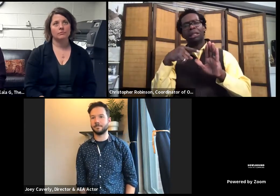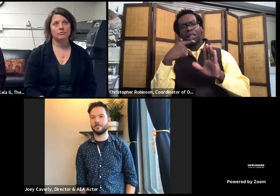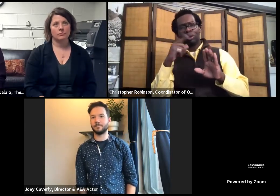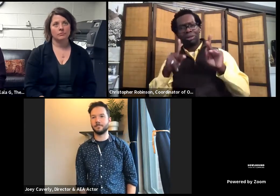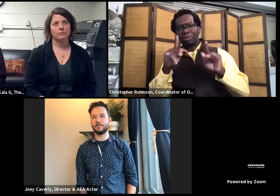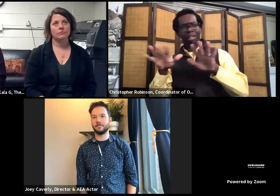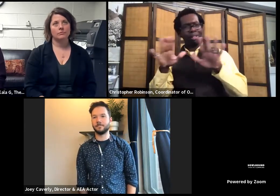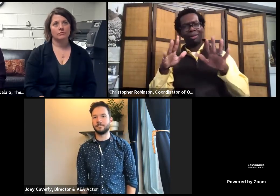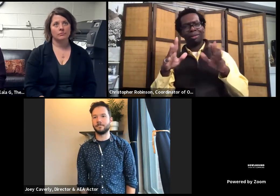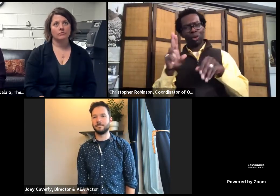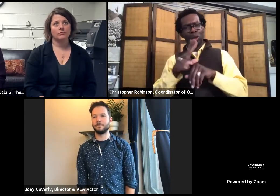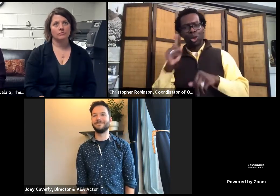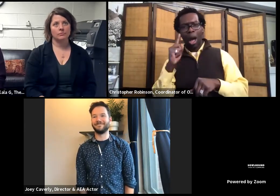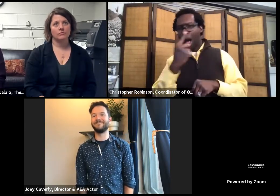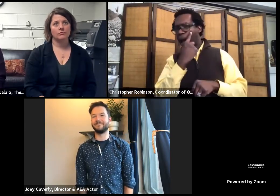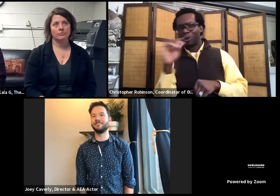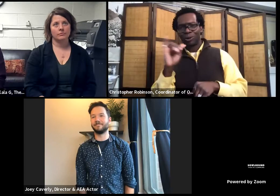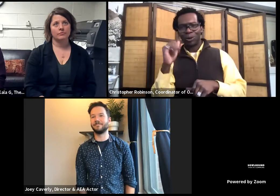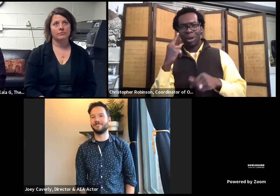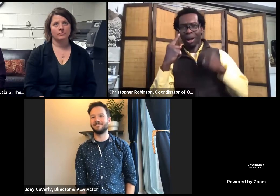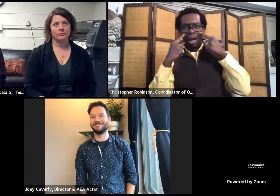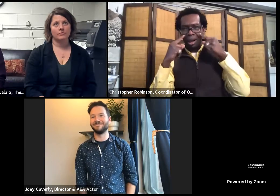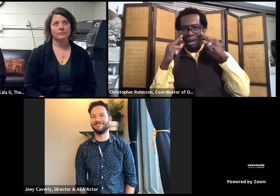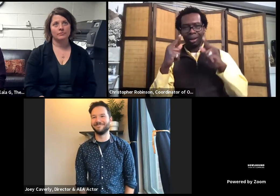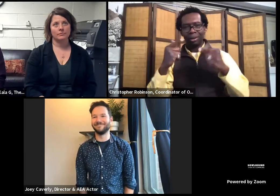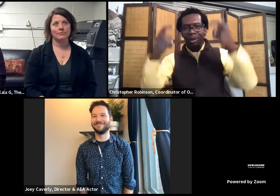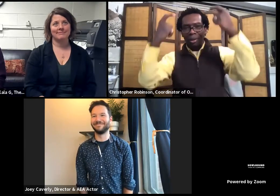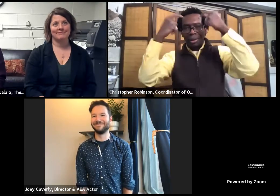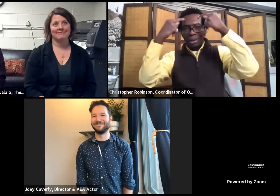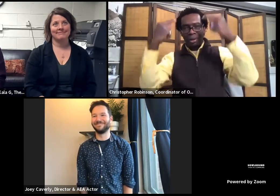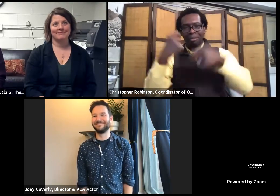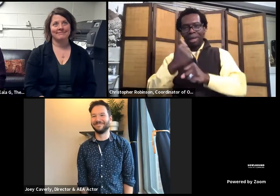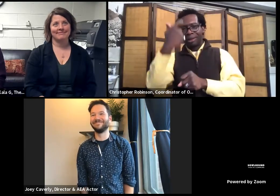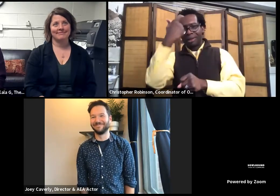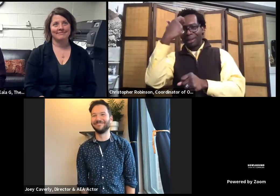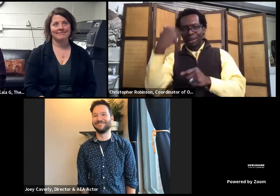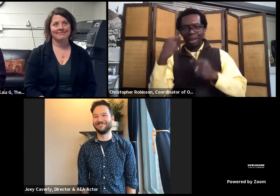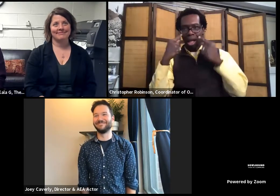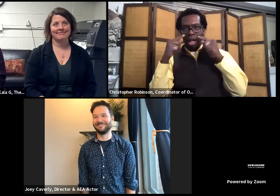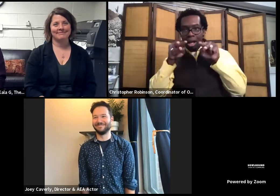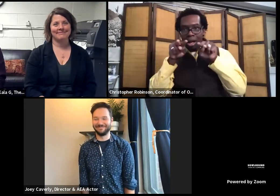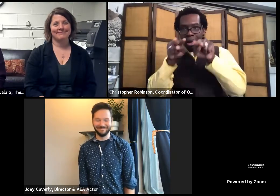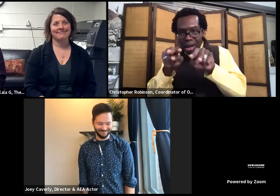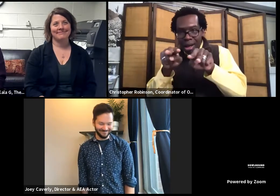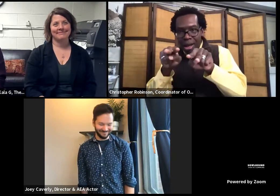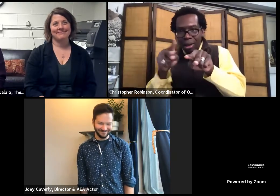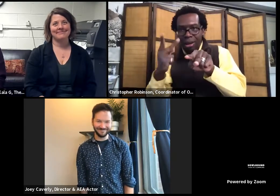the interpreters will be able to announce who's talking so the hearing people who don't rely on their eyes so much can kinda make that mental connection